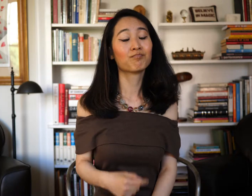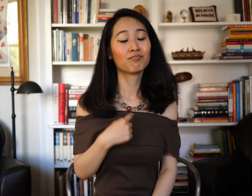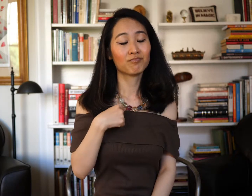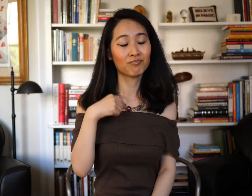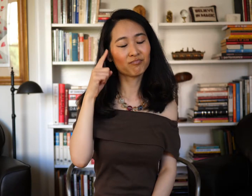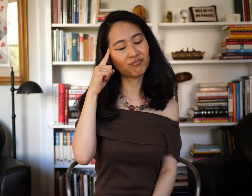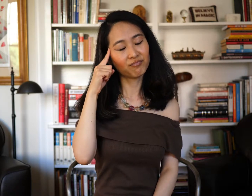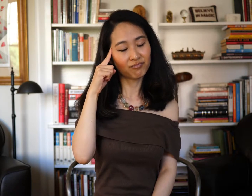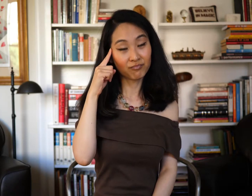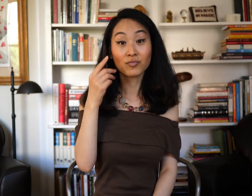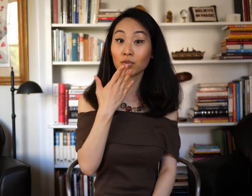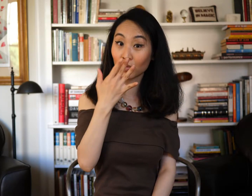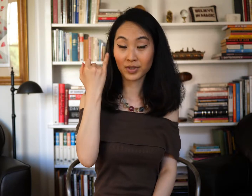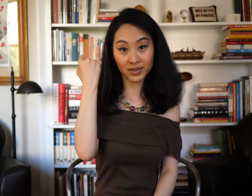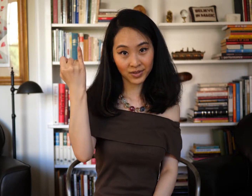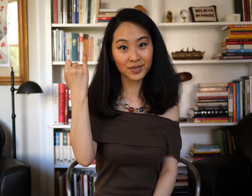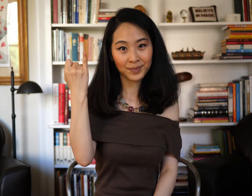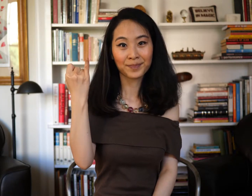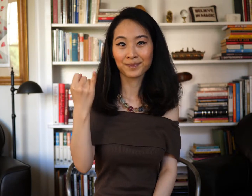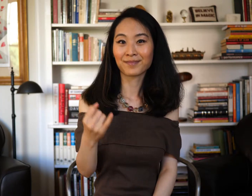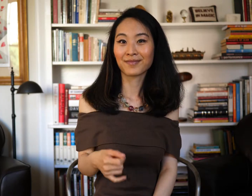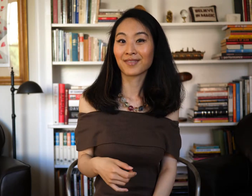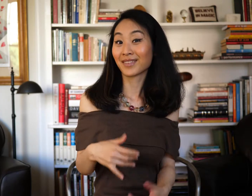I think that's a good idea.